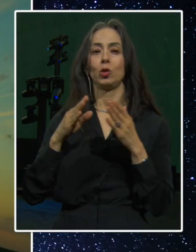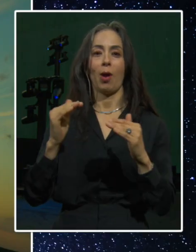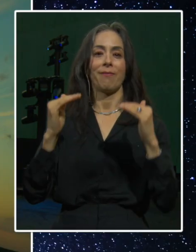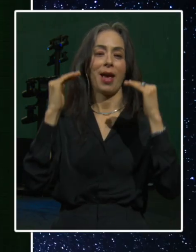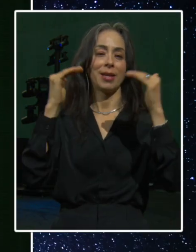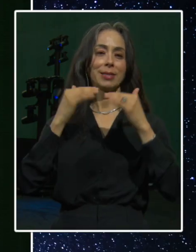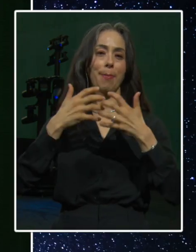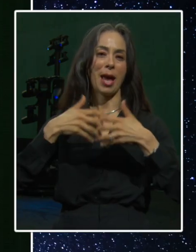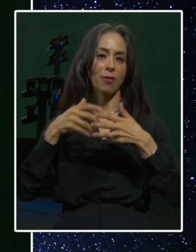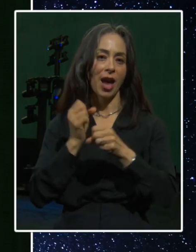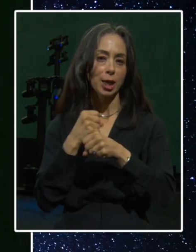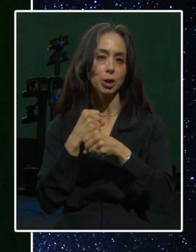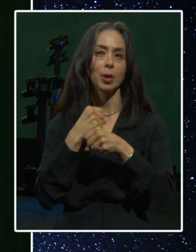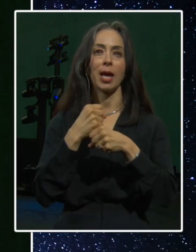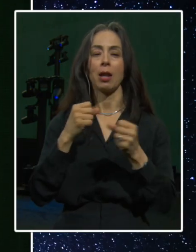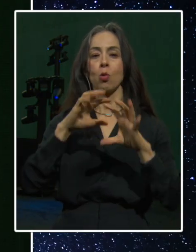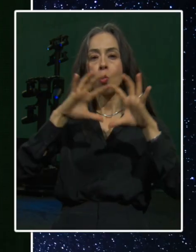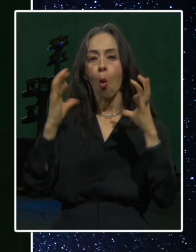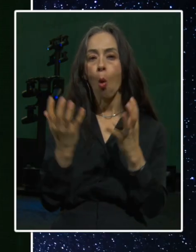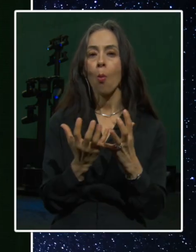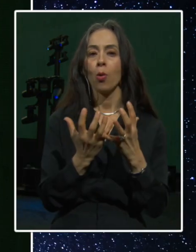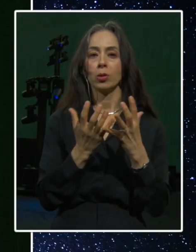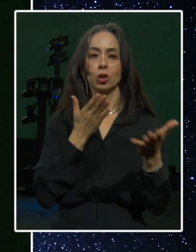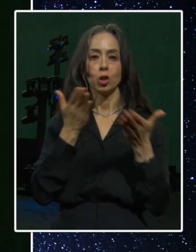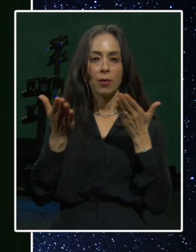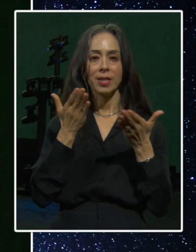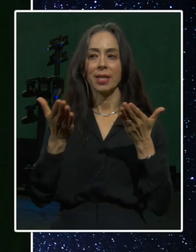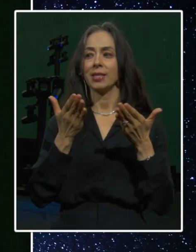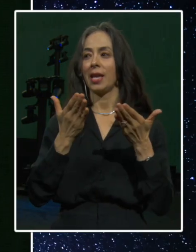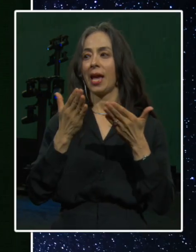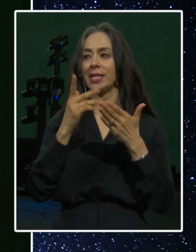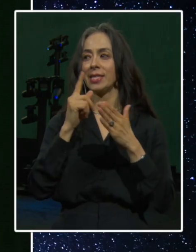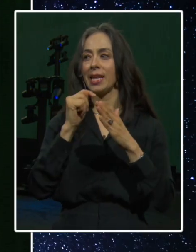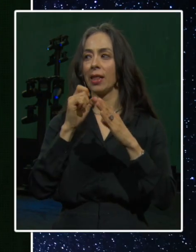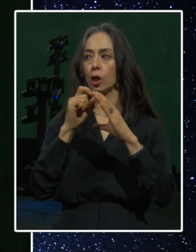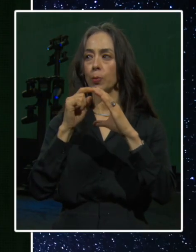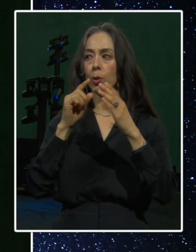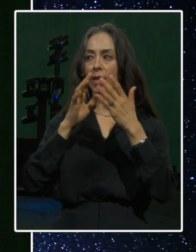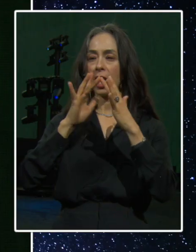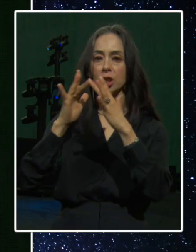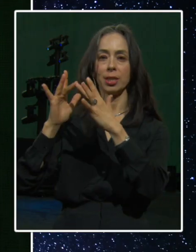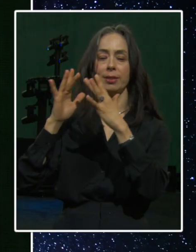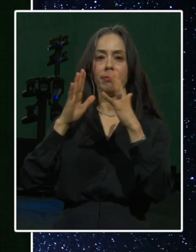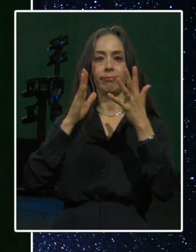and the global financial services and telecommunications systems that connect a modern world.